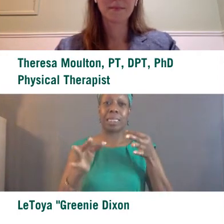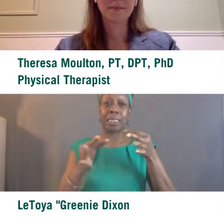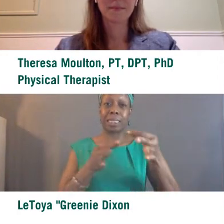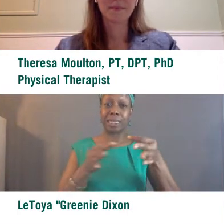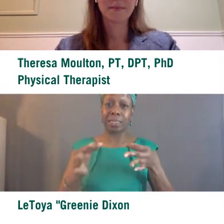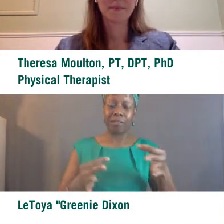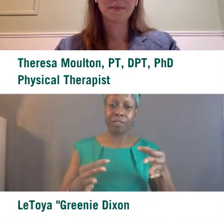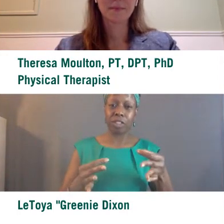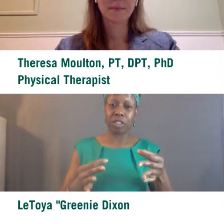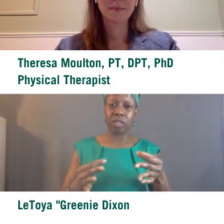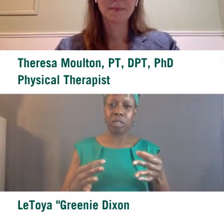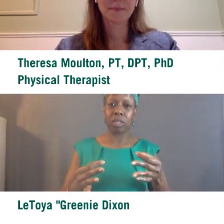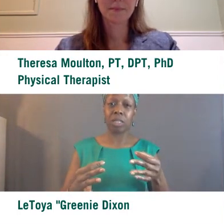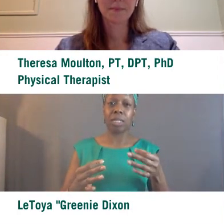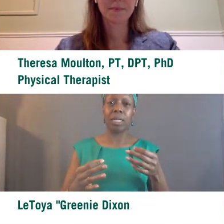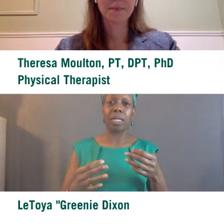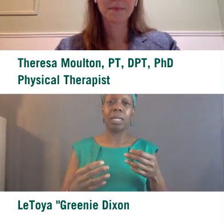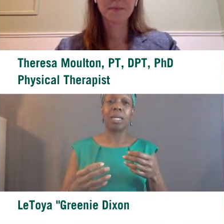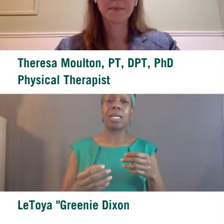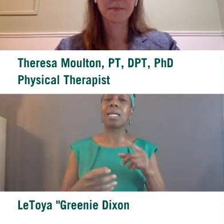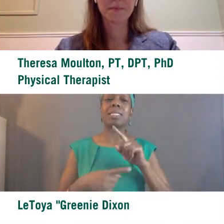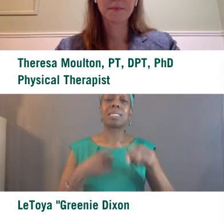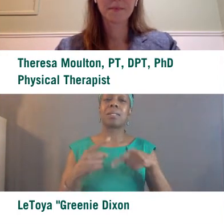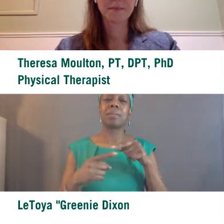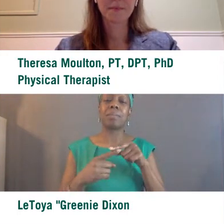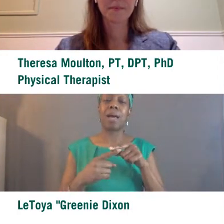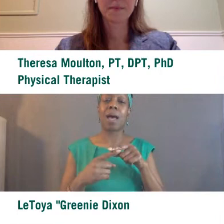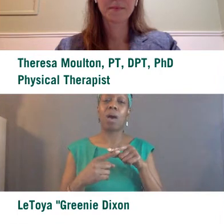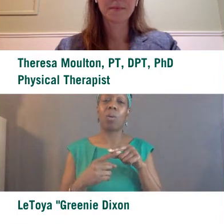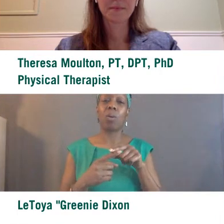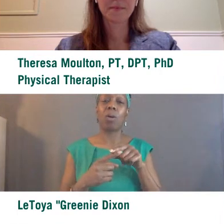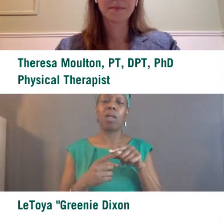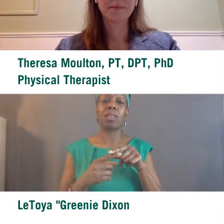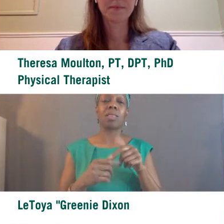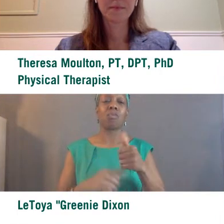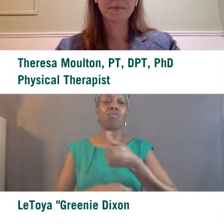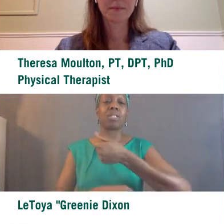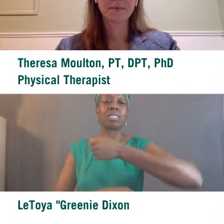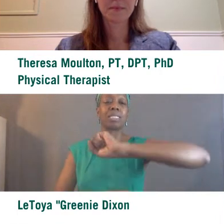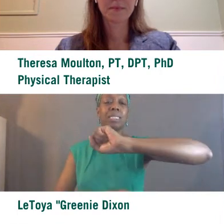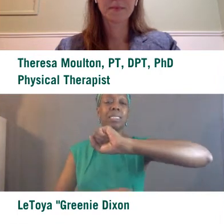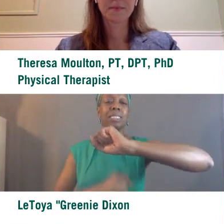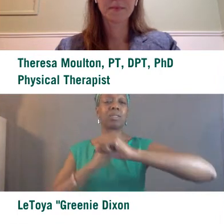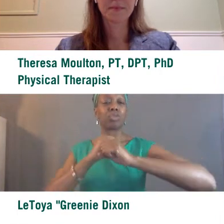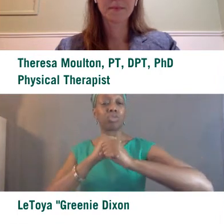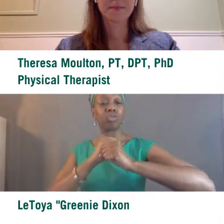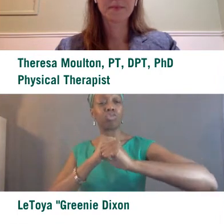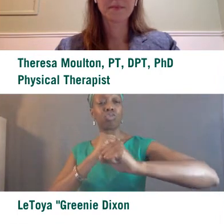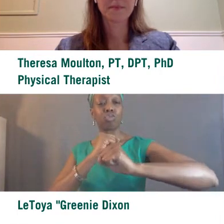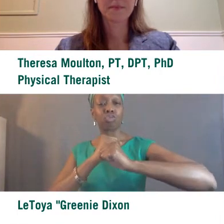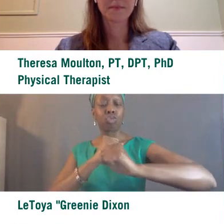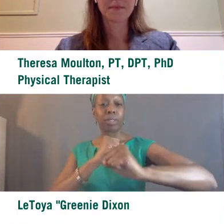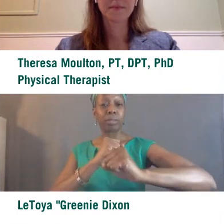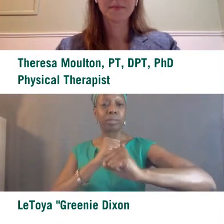is a velocity resistance to stretch. So when you have a muscle that has spasticity,